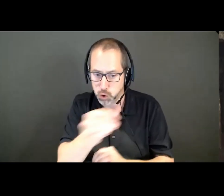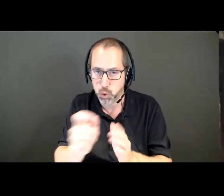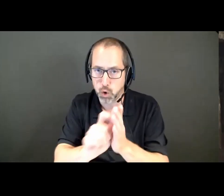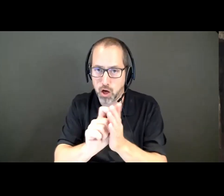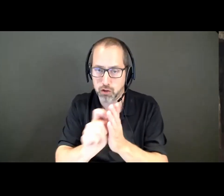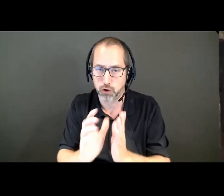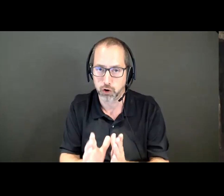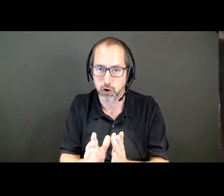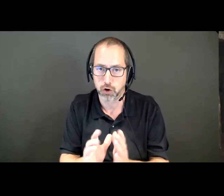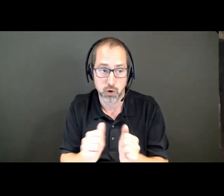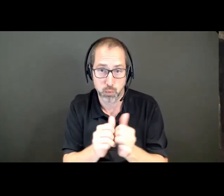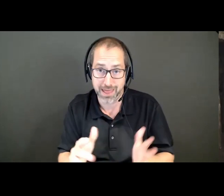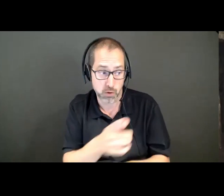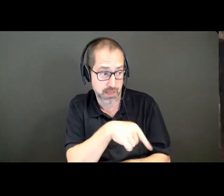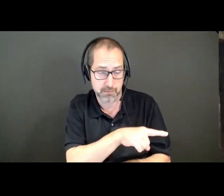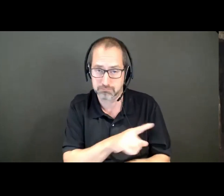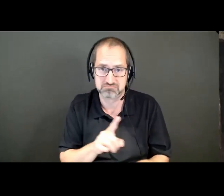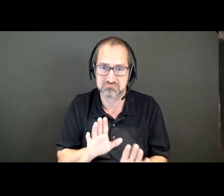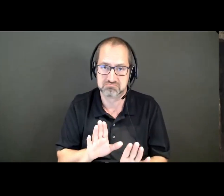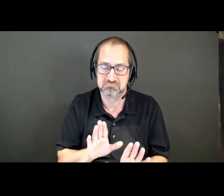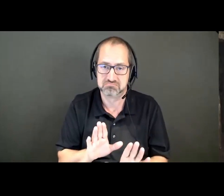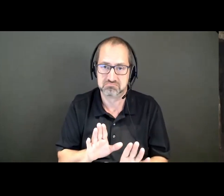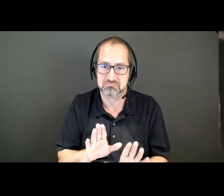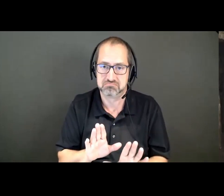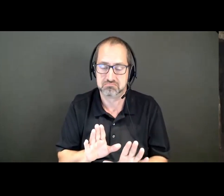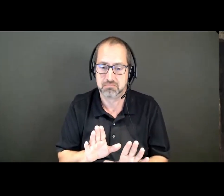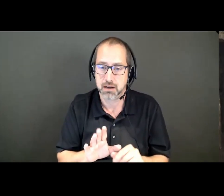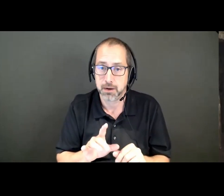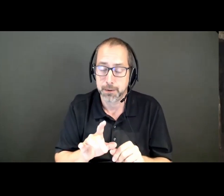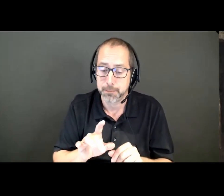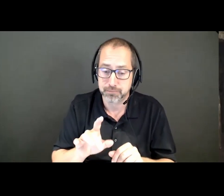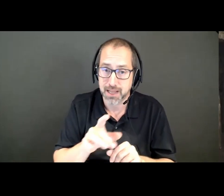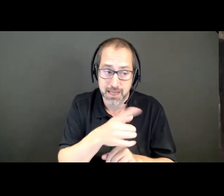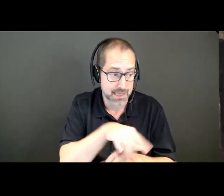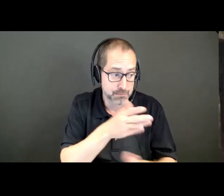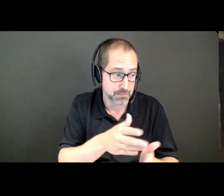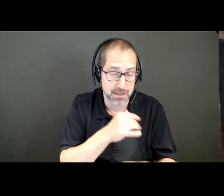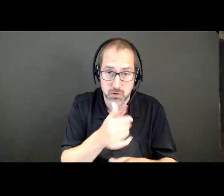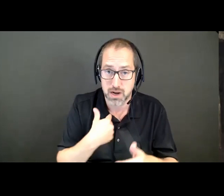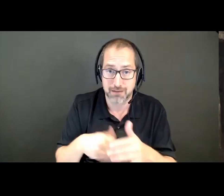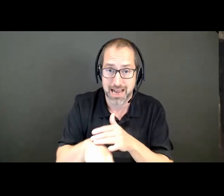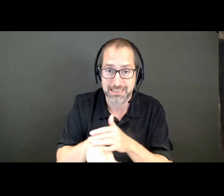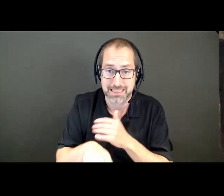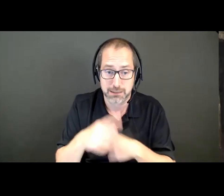them, and they also might not have access to distribute their knowledge to the larger